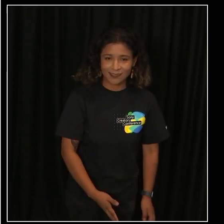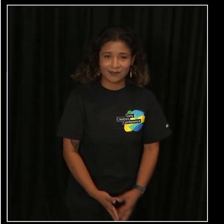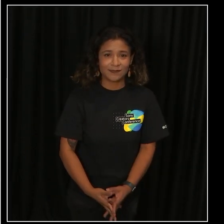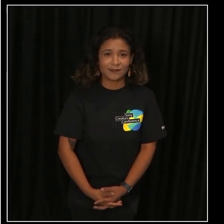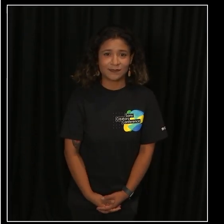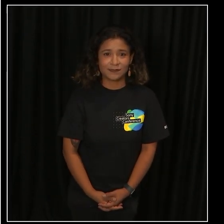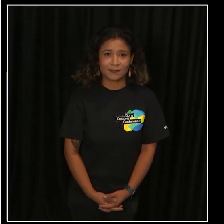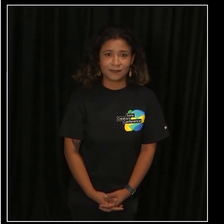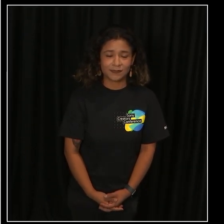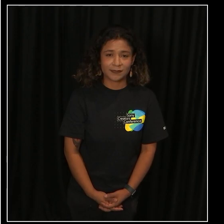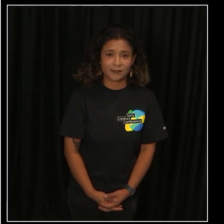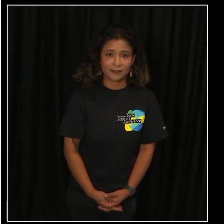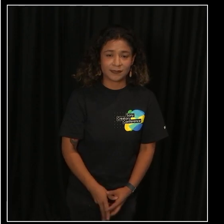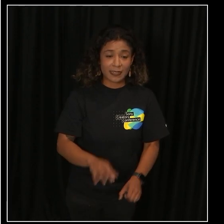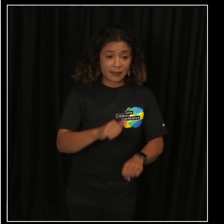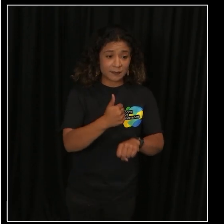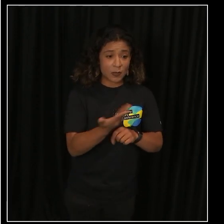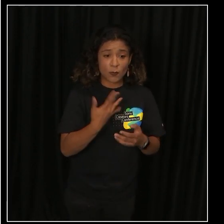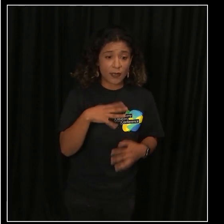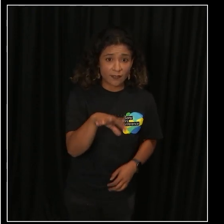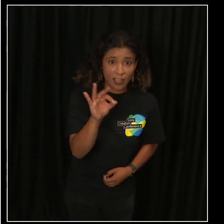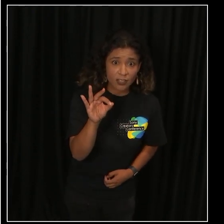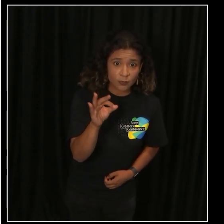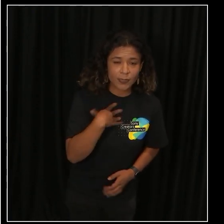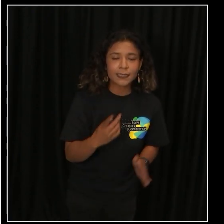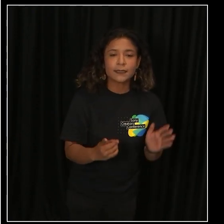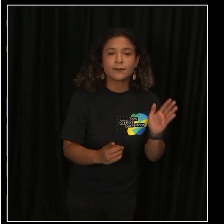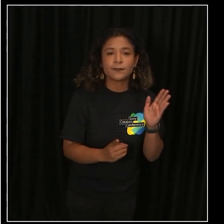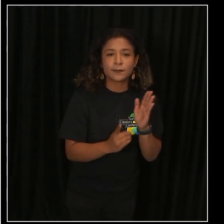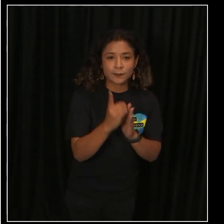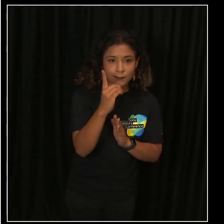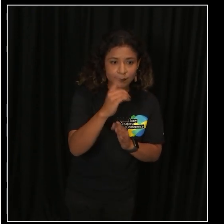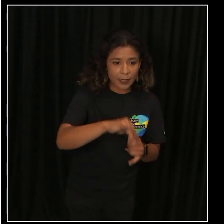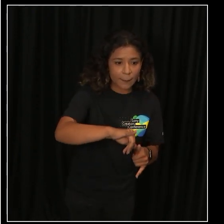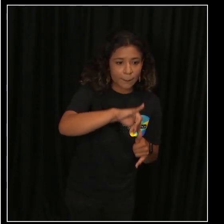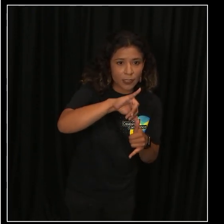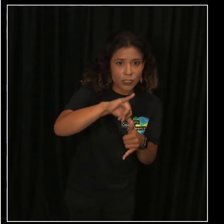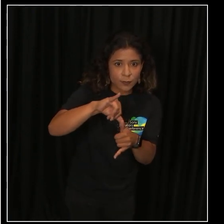Based on these findings, we developed a measurement based off-line sky renderer.